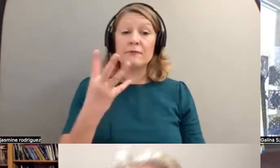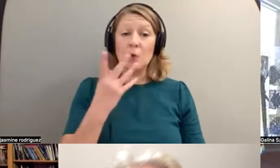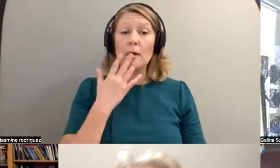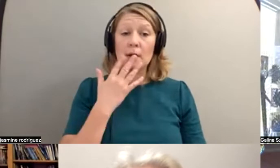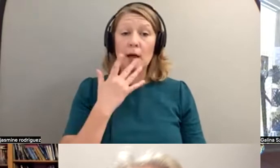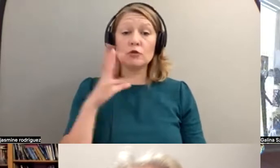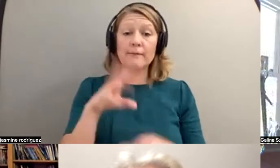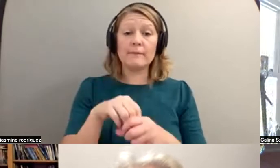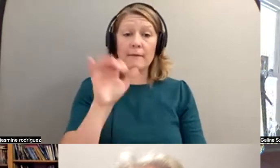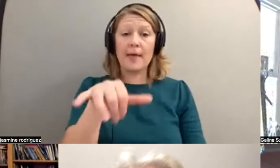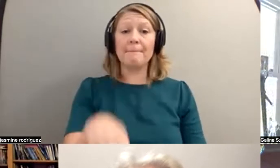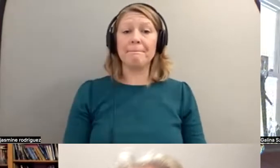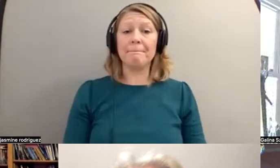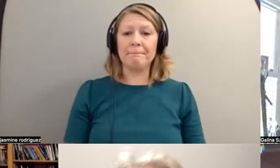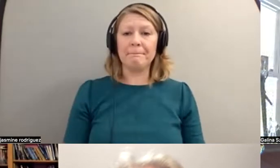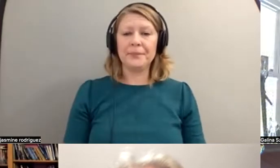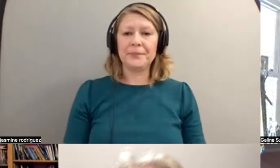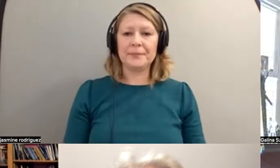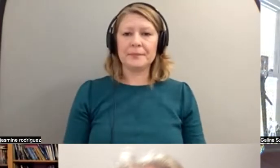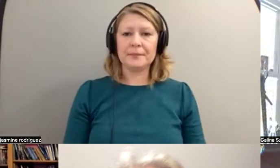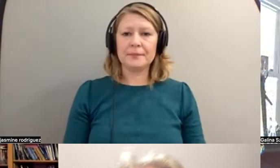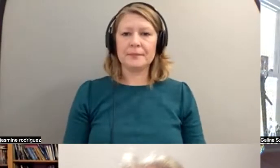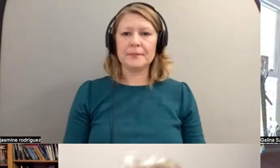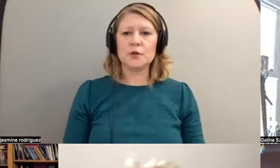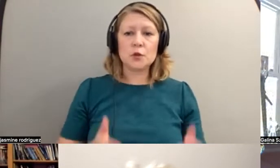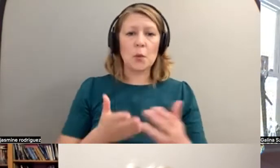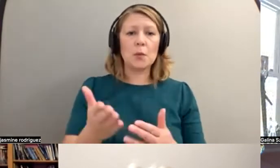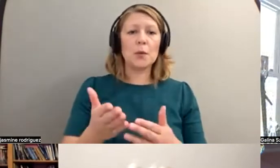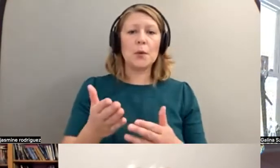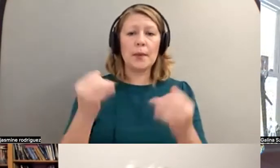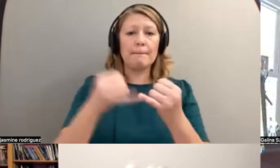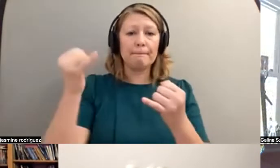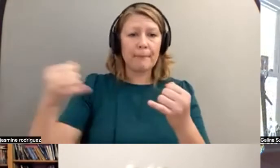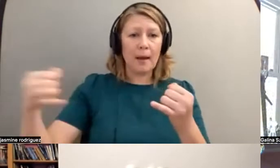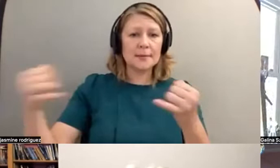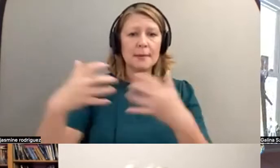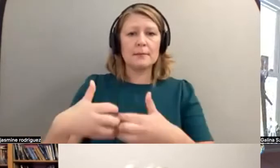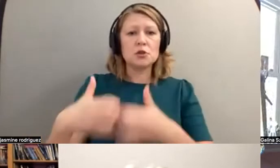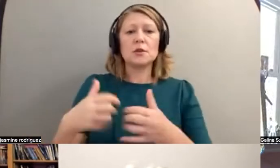So I throw pasta machine, I made different like little pasta strings,